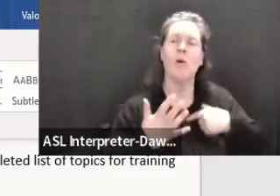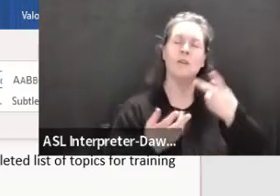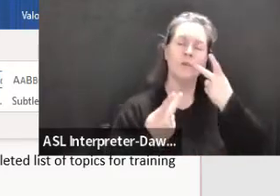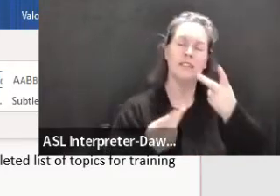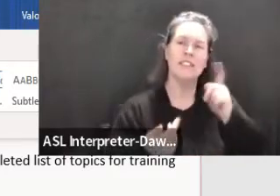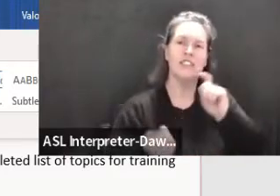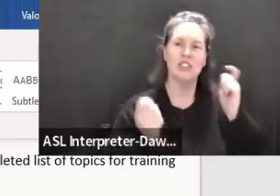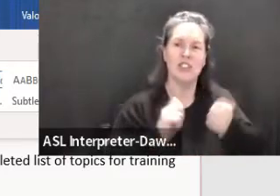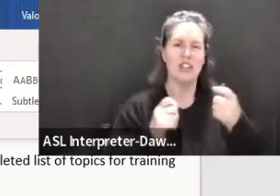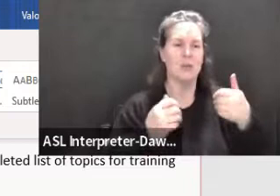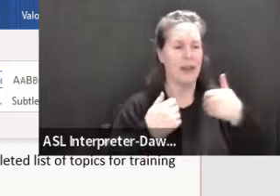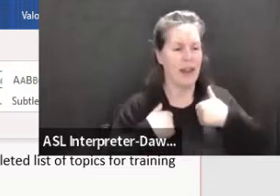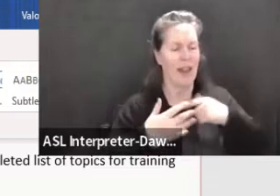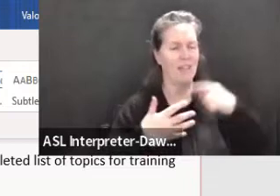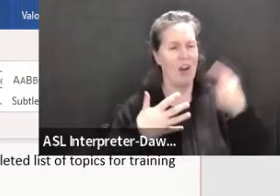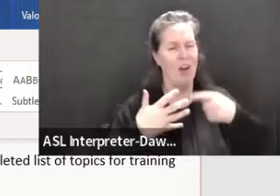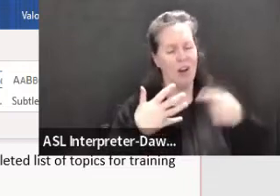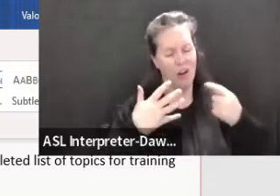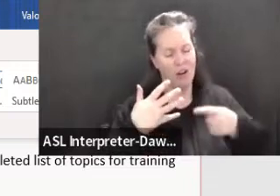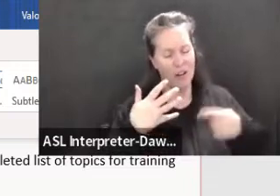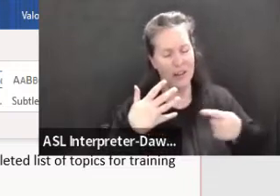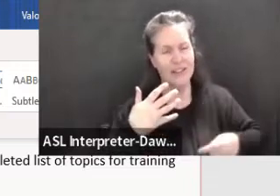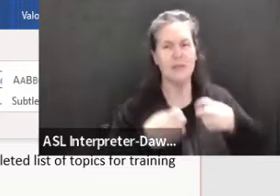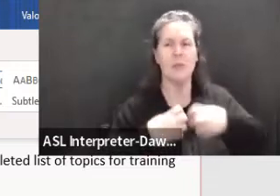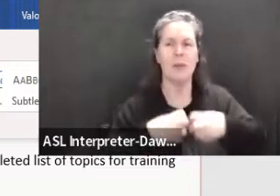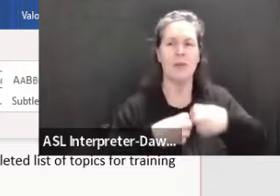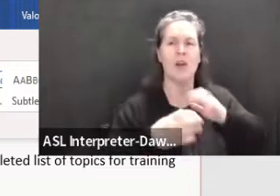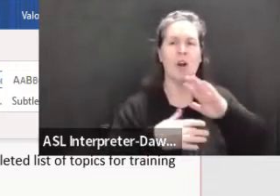We have all these problems. We have all these things that lead to,